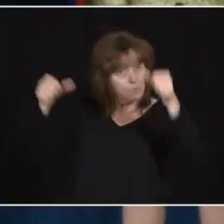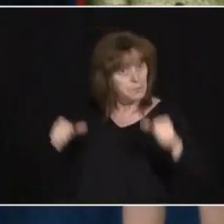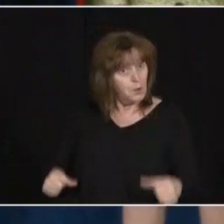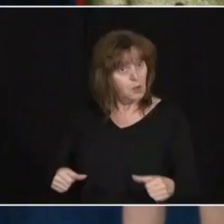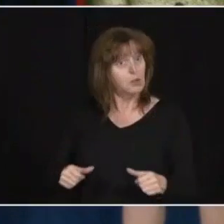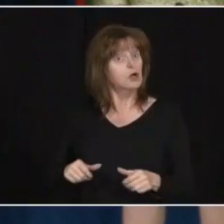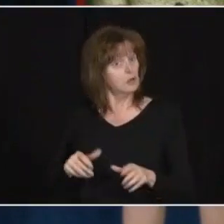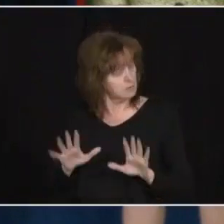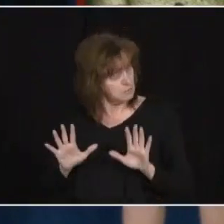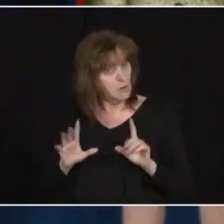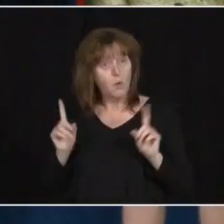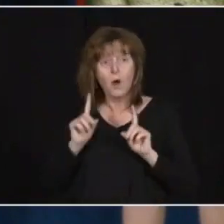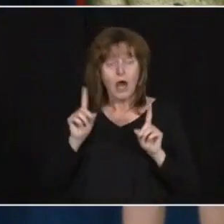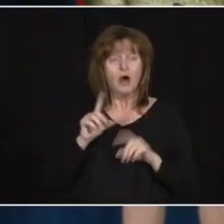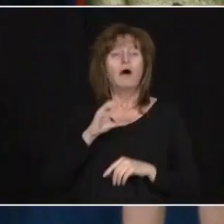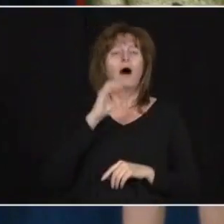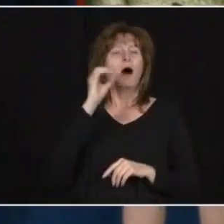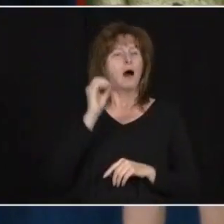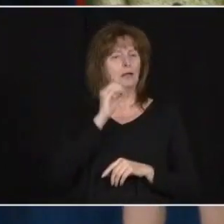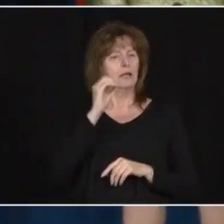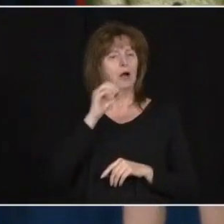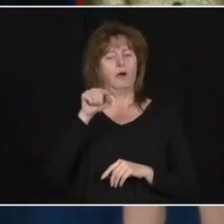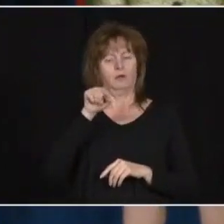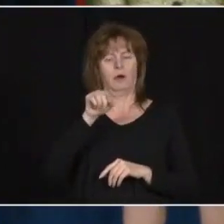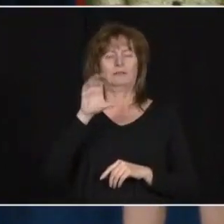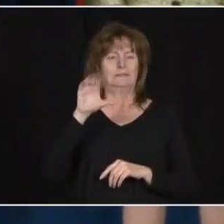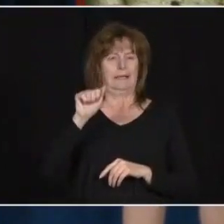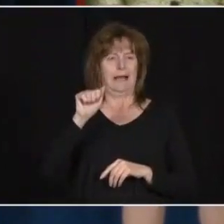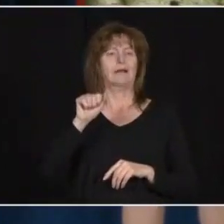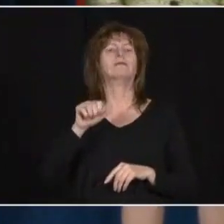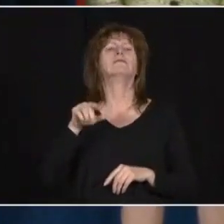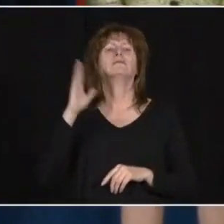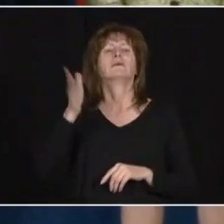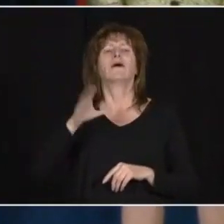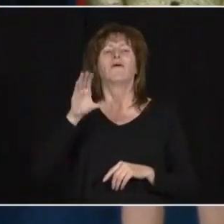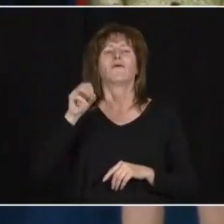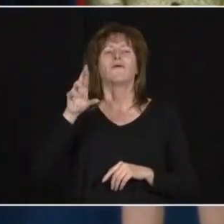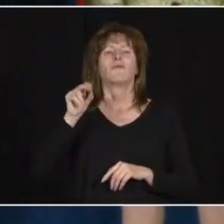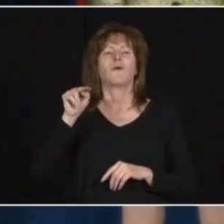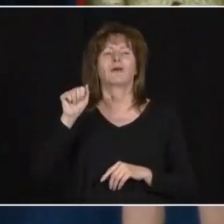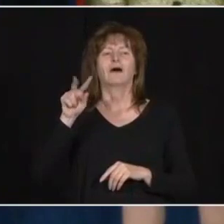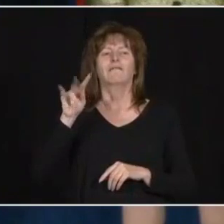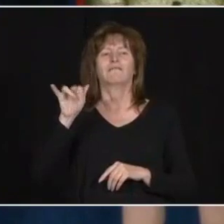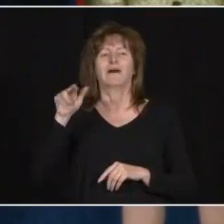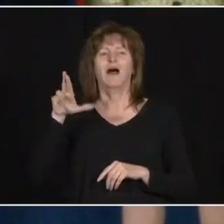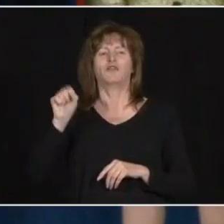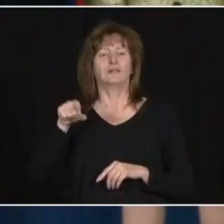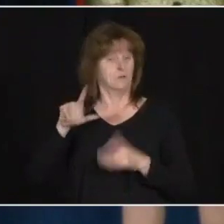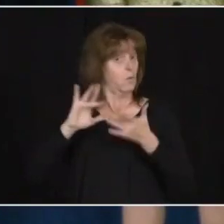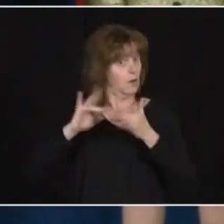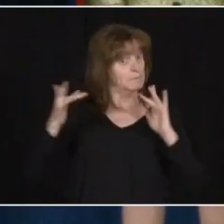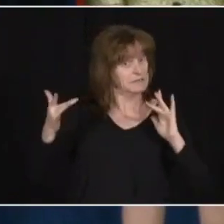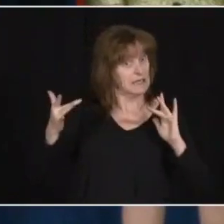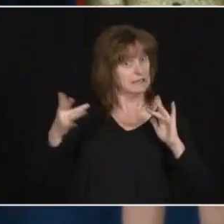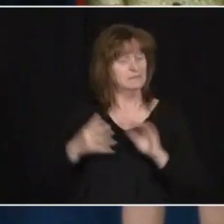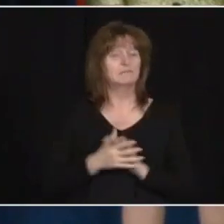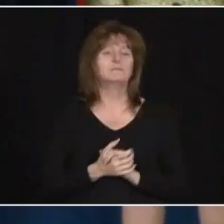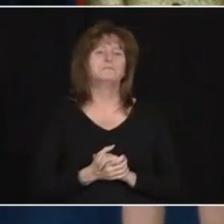Ontario.ca/coronavirus. We are doing everything in our power to ensure workers are safe, because we want to